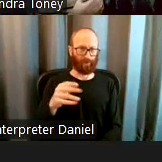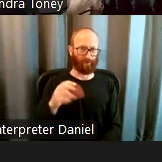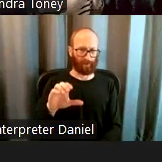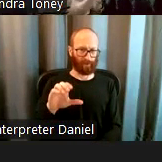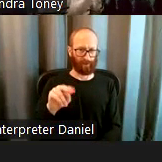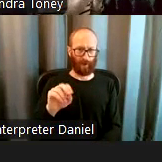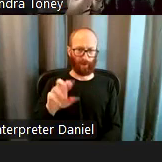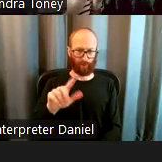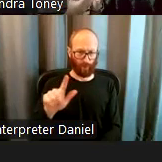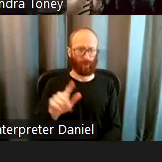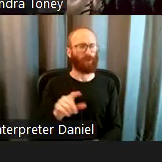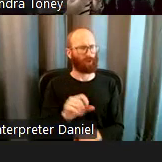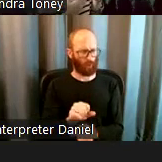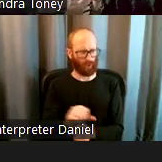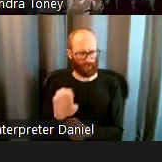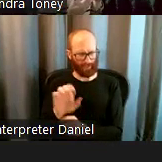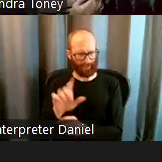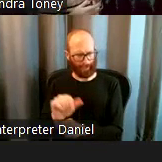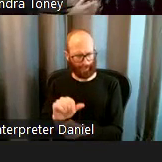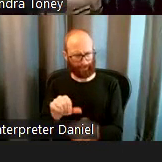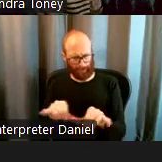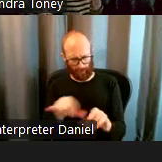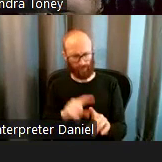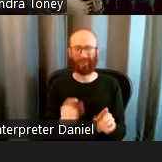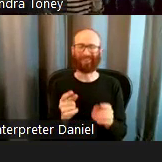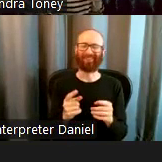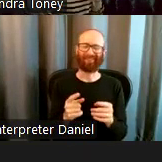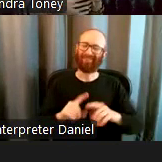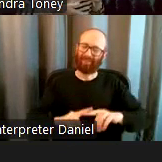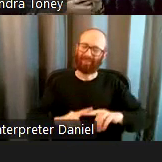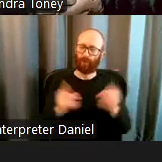but in a different sort of depth, breadth and complexity. And some of these courses can be